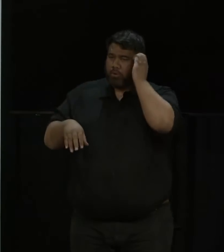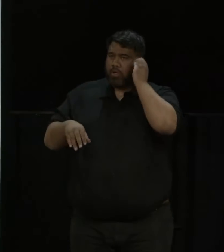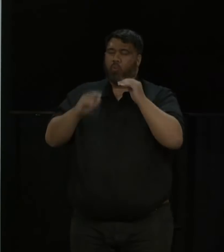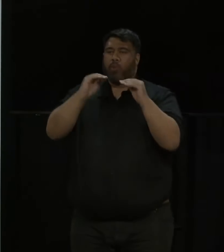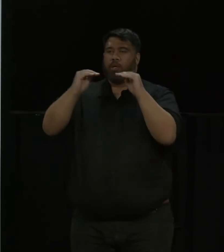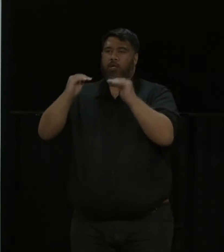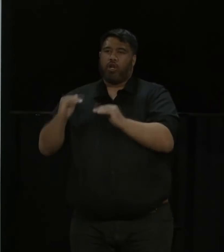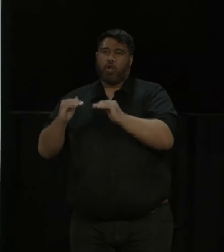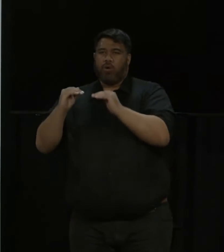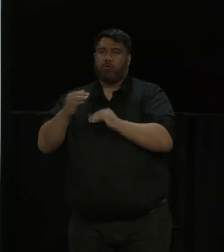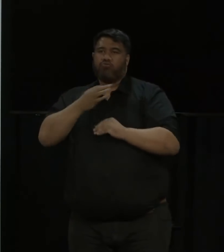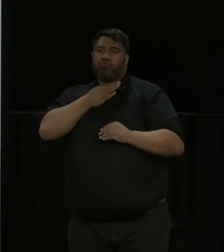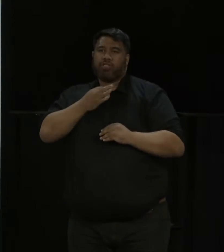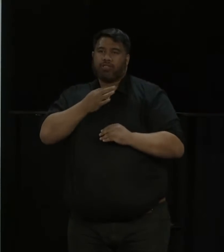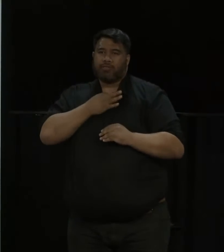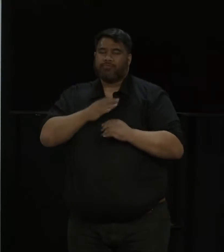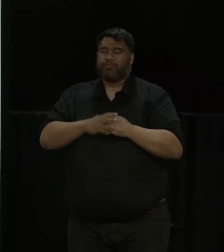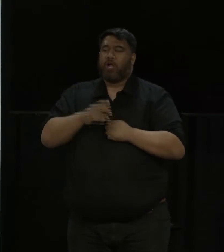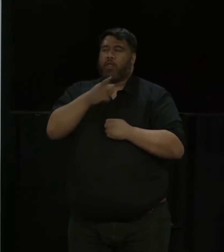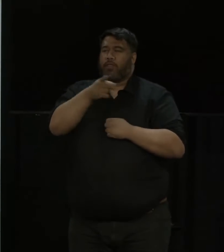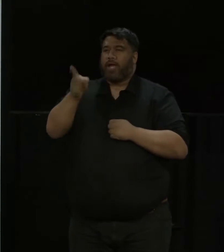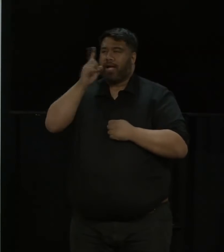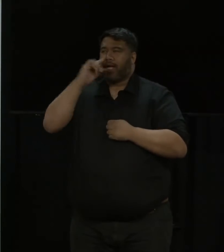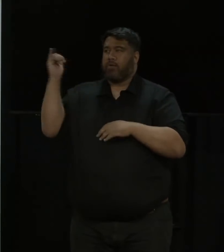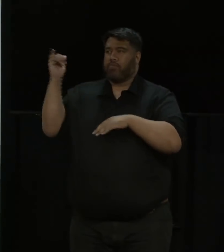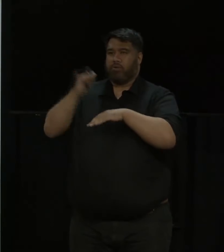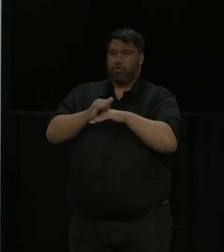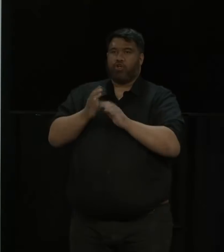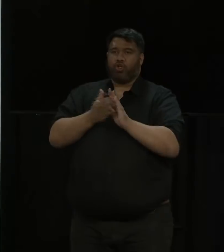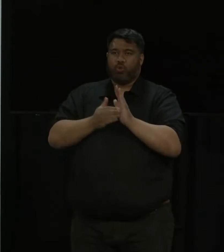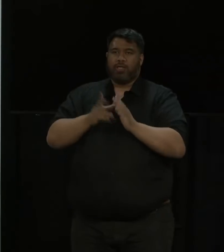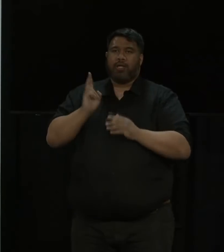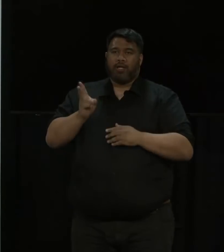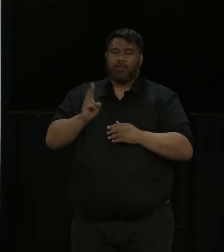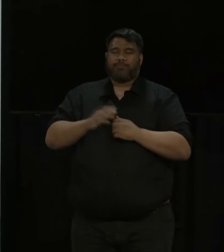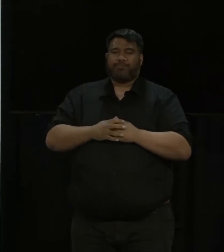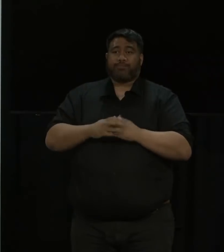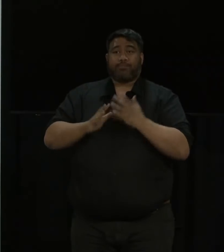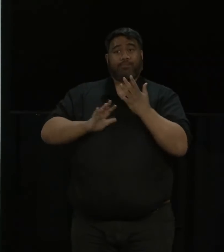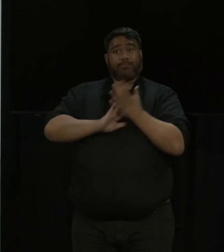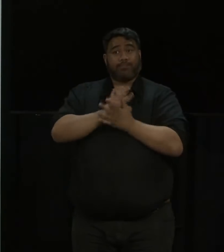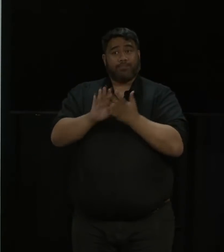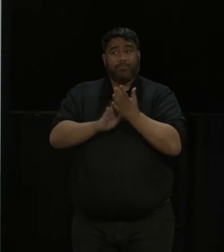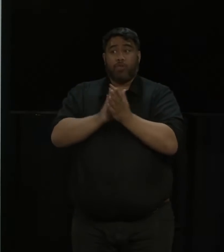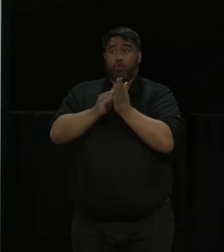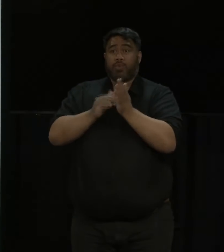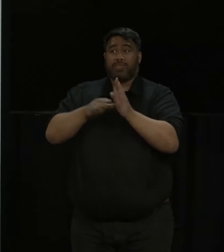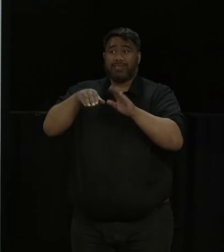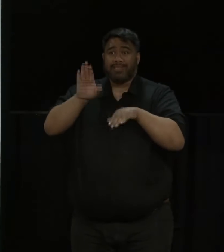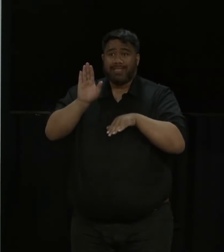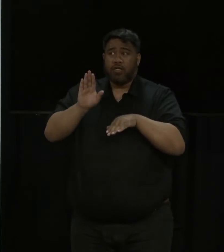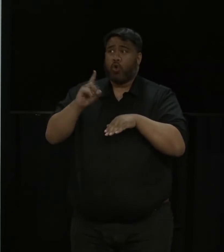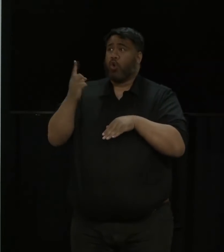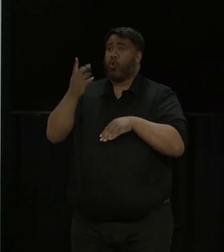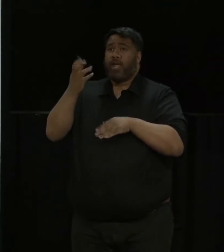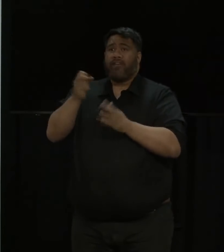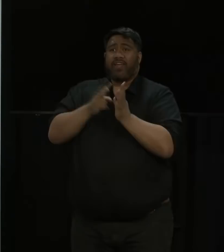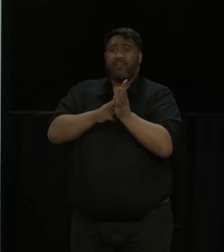designation from early Decembe. Travellers from these countries will be able to enter New Zealand on the same basis as travellers from most other